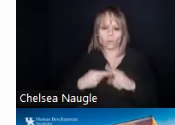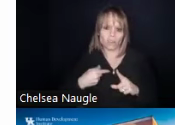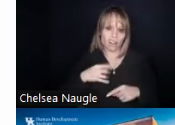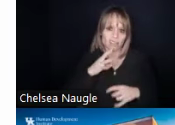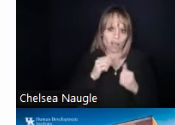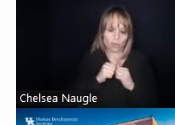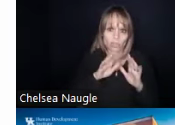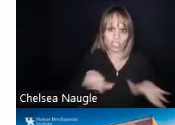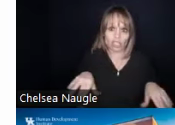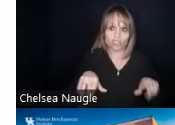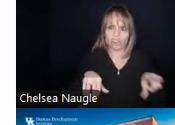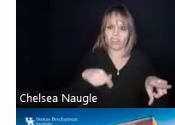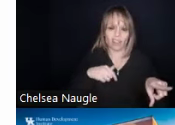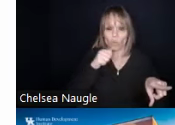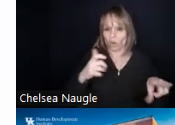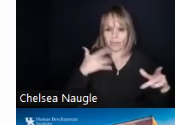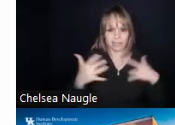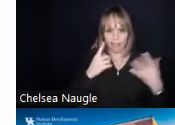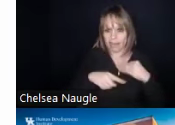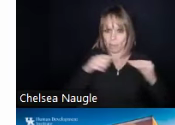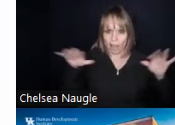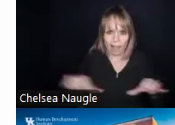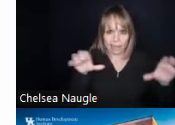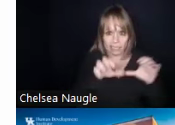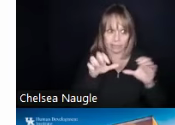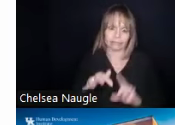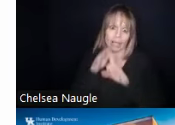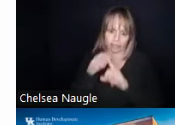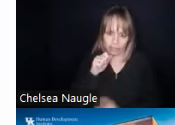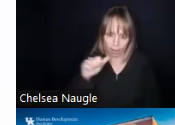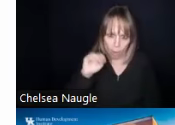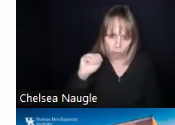that enthused with doing any activity let alone martial arts right so the parents had to kind of say no we're